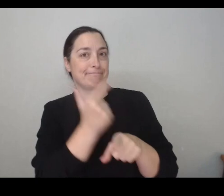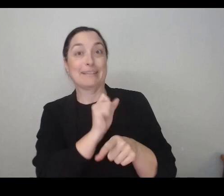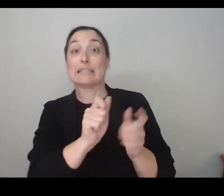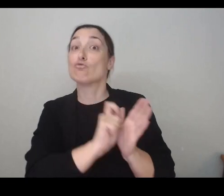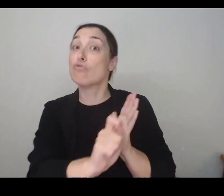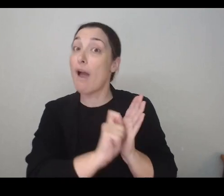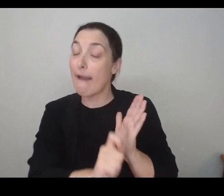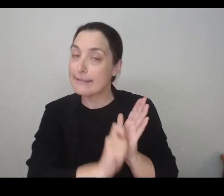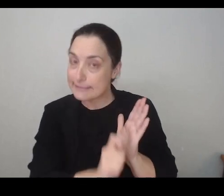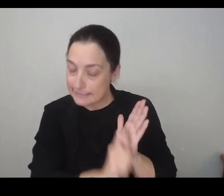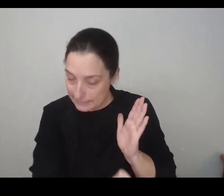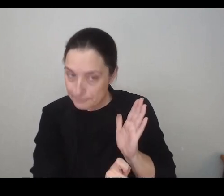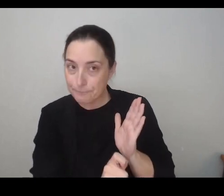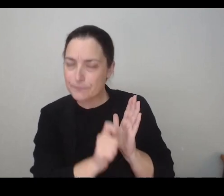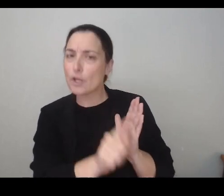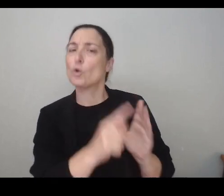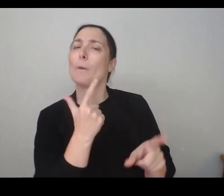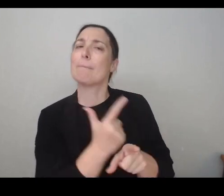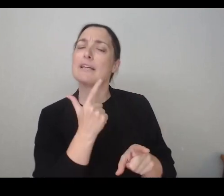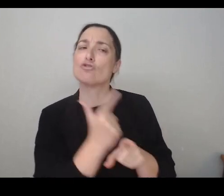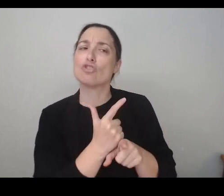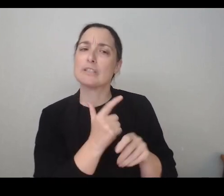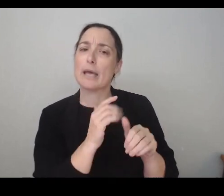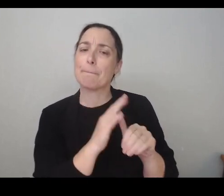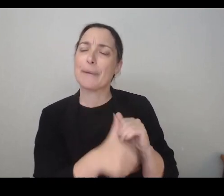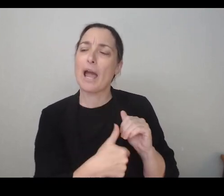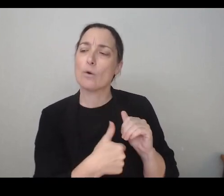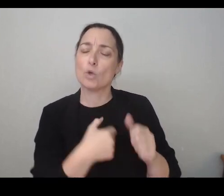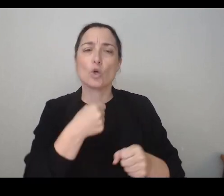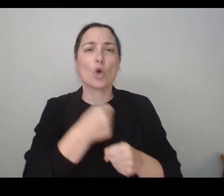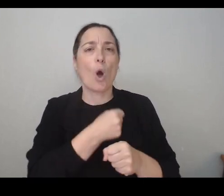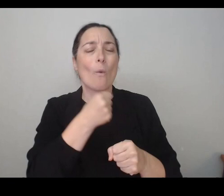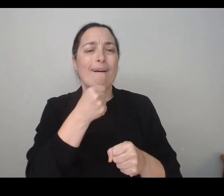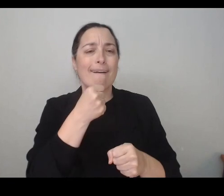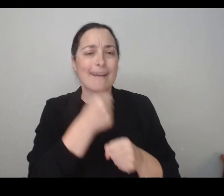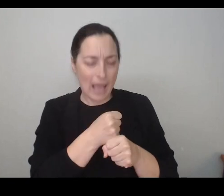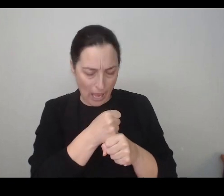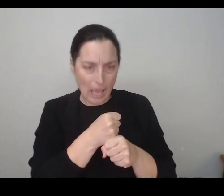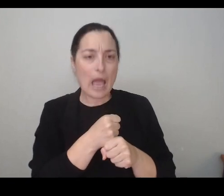One of the things you mentioned was Gauguin echoed Loti's disappointment.